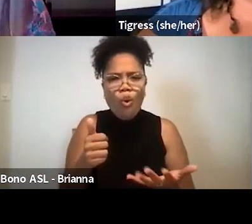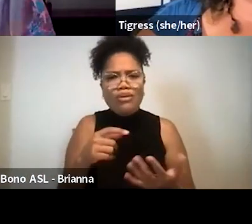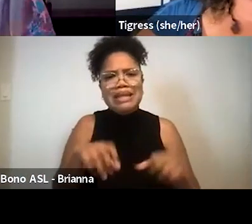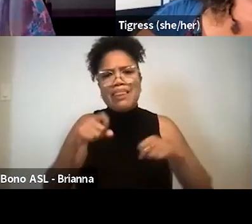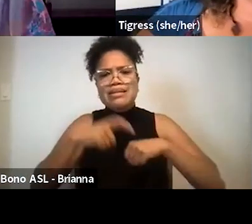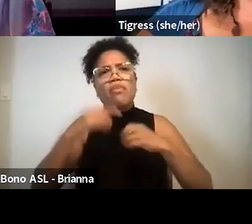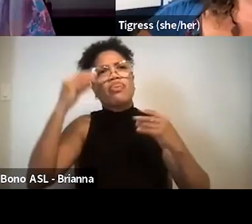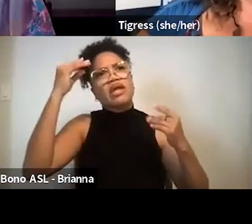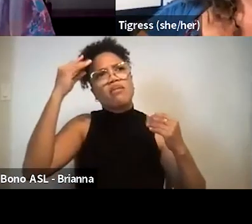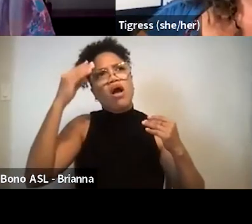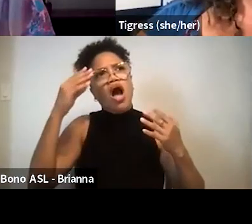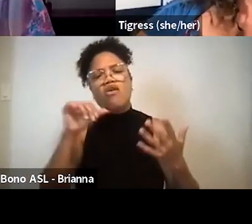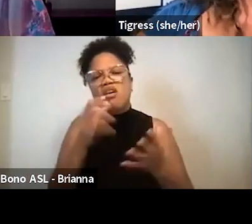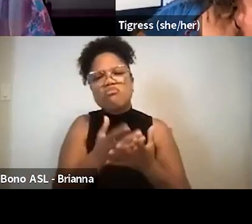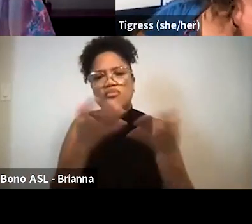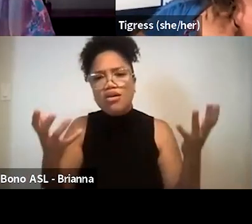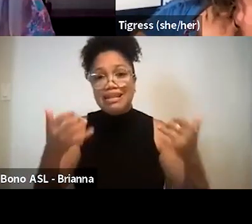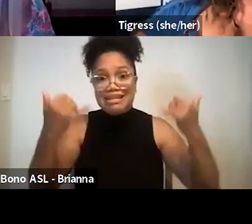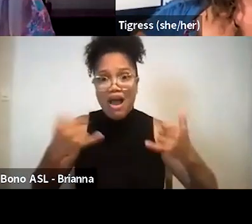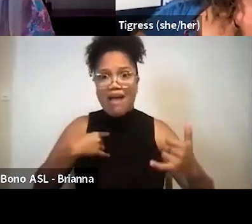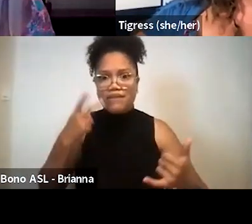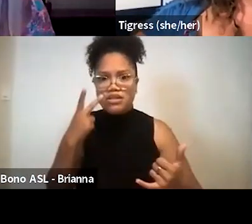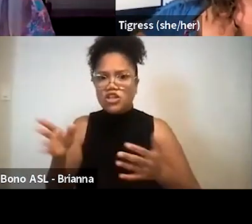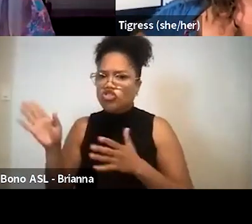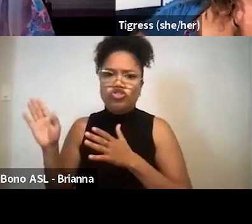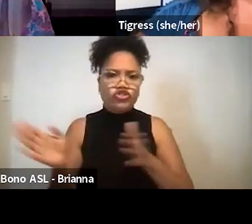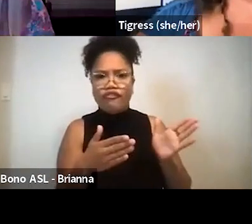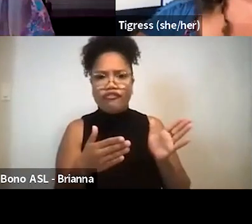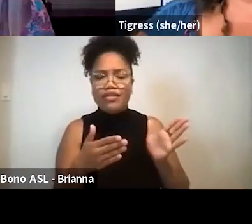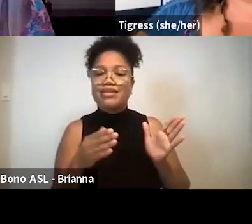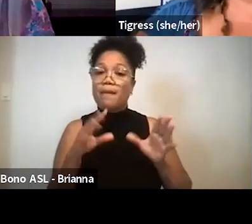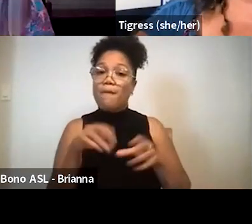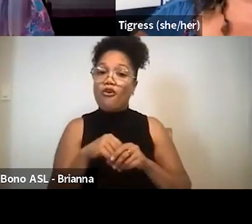And so I have seen a huge shift in the narrative around body size